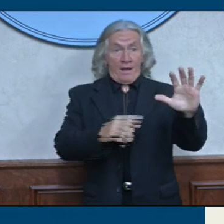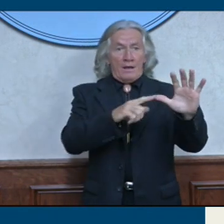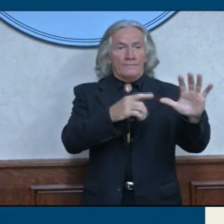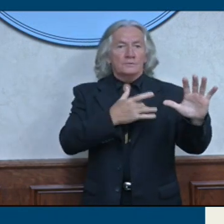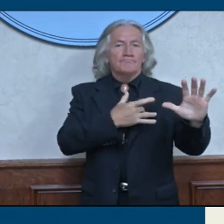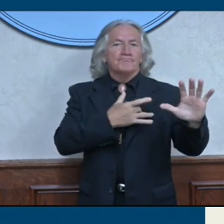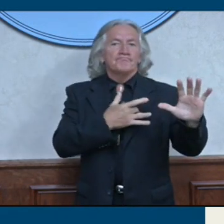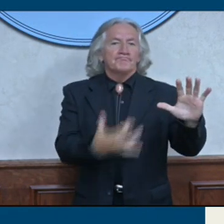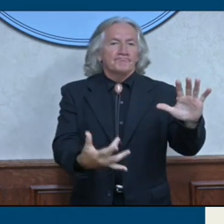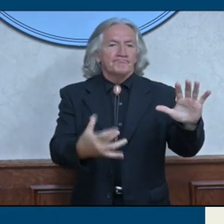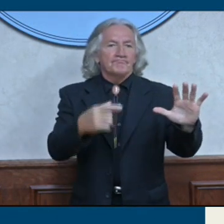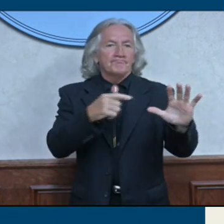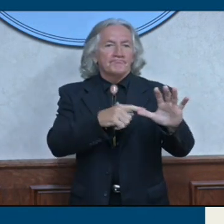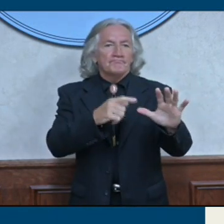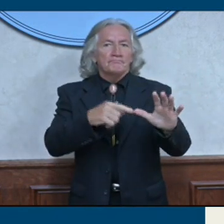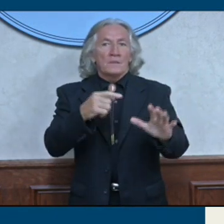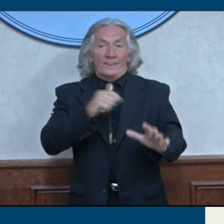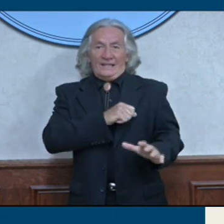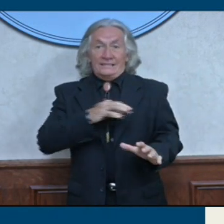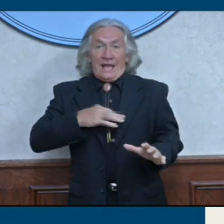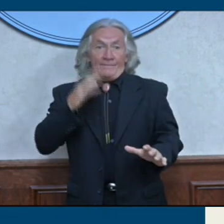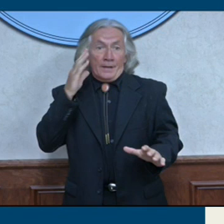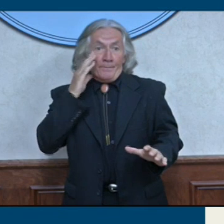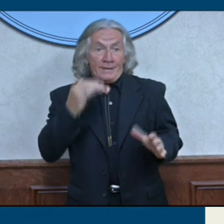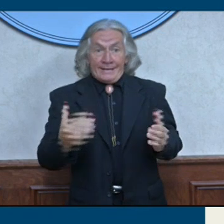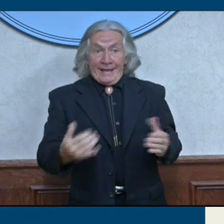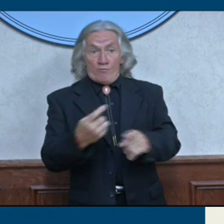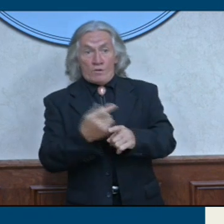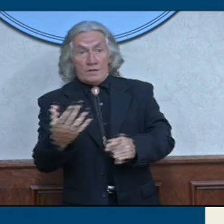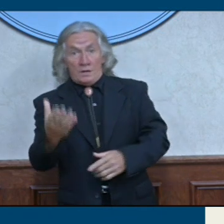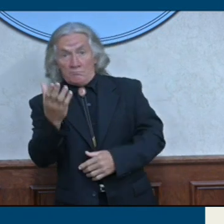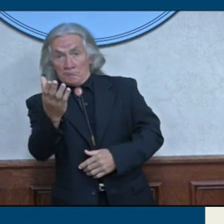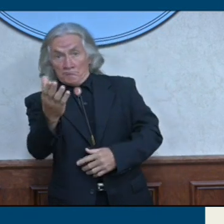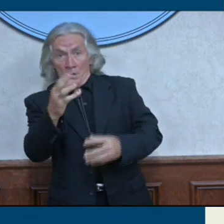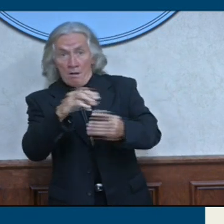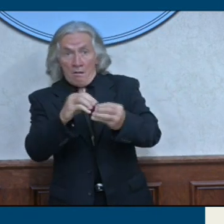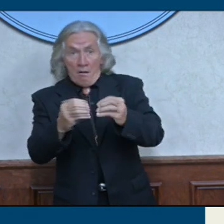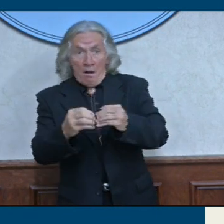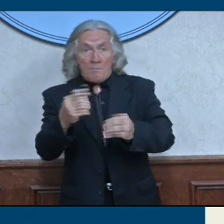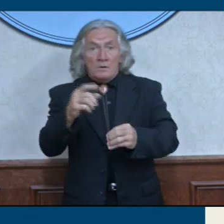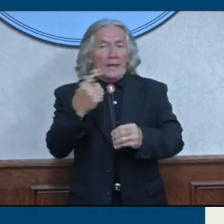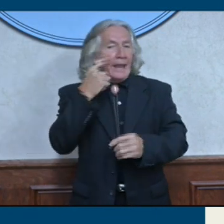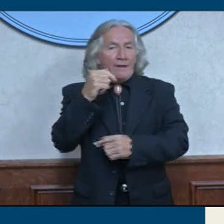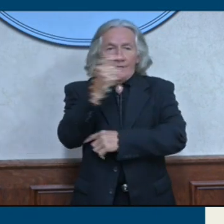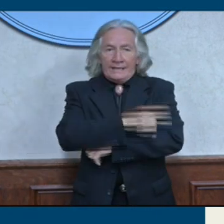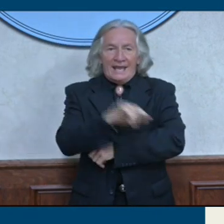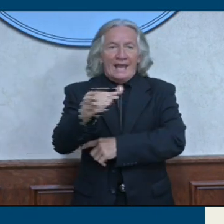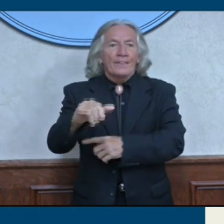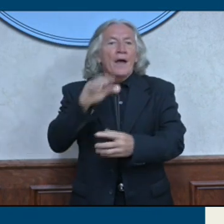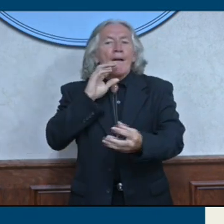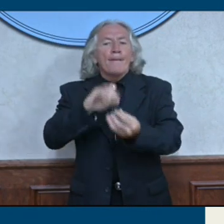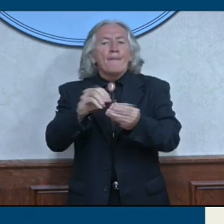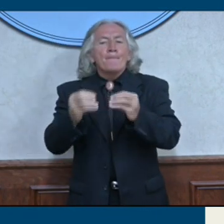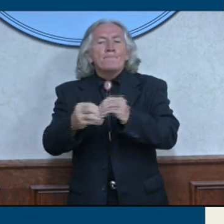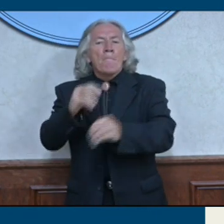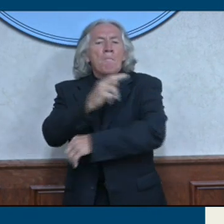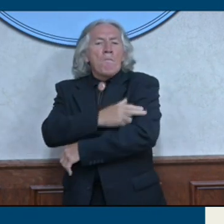VARIOUS LEVELS OF SURGE CAPACITY INTO 5 DIFFERENT LEVELS LEVEL 5 BEING WELL YOU TYPICALLY SEE IN THE